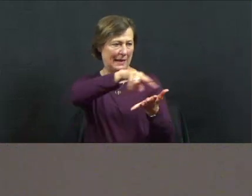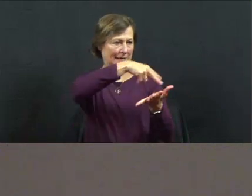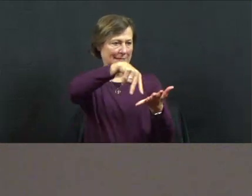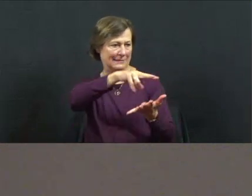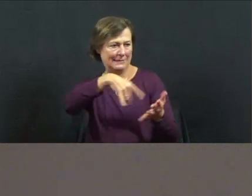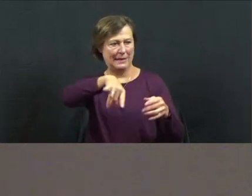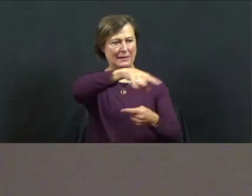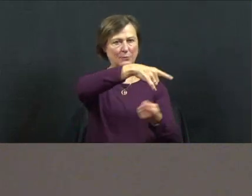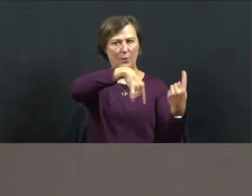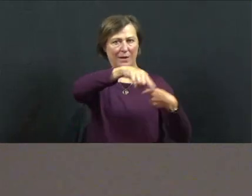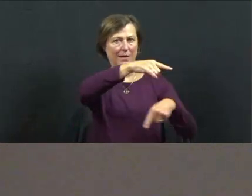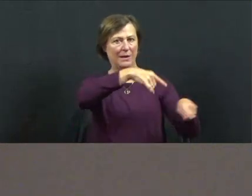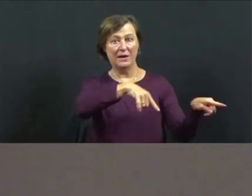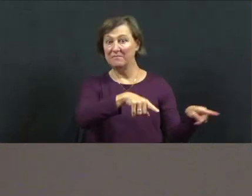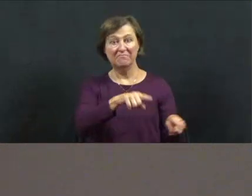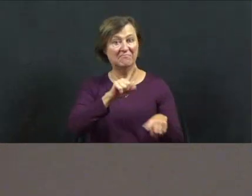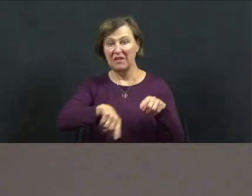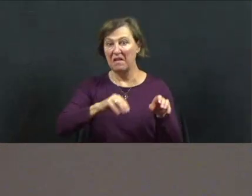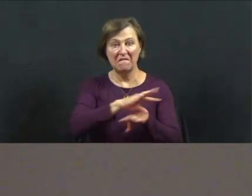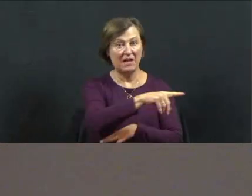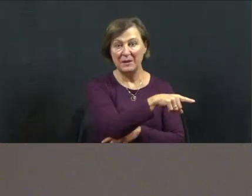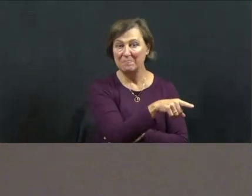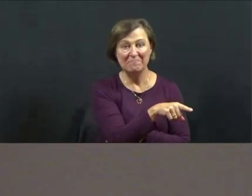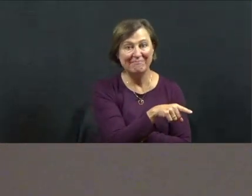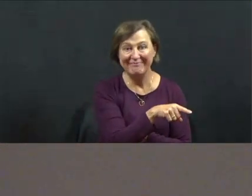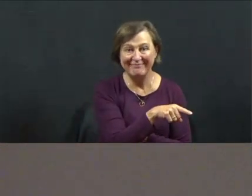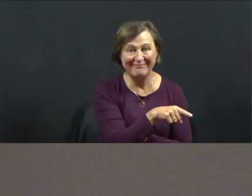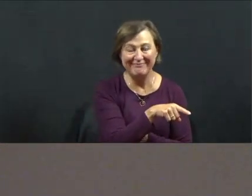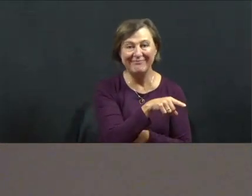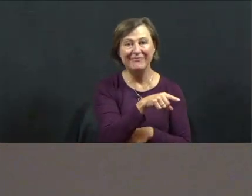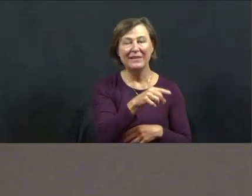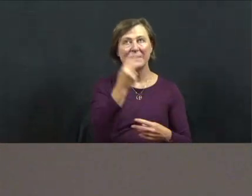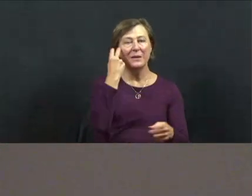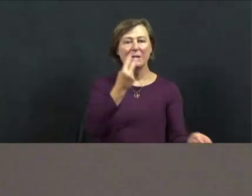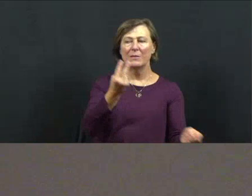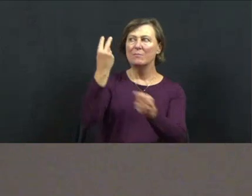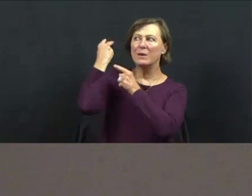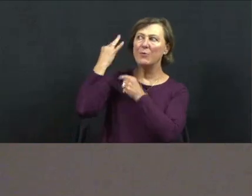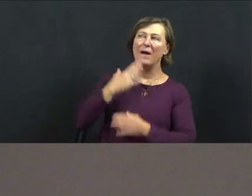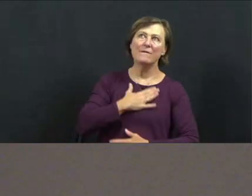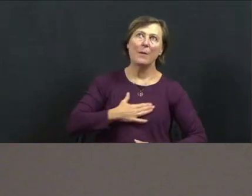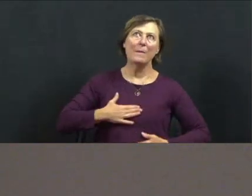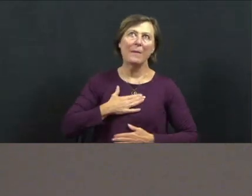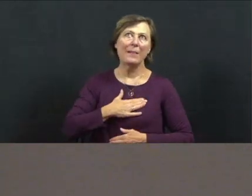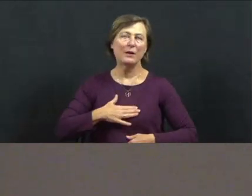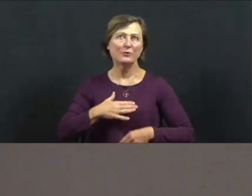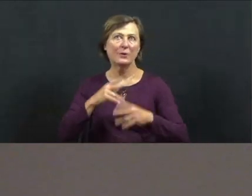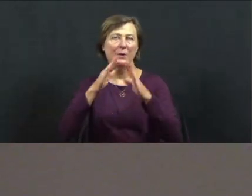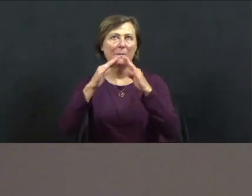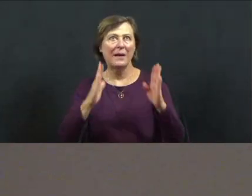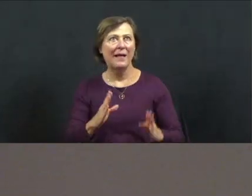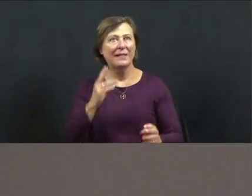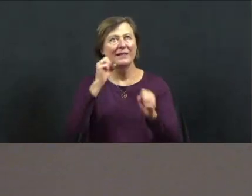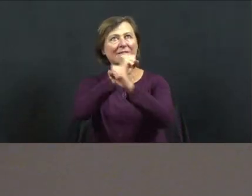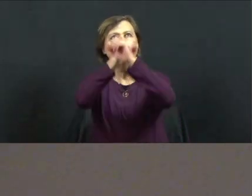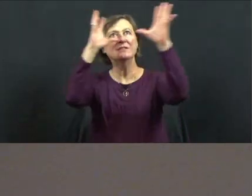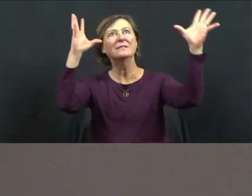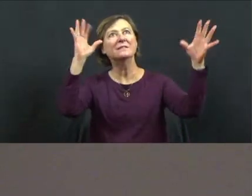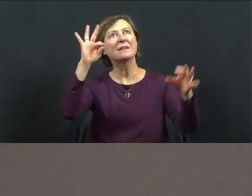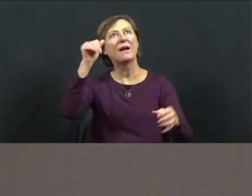but even they could not affect him. Memories of the pleasure palaces, visions of his wife and son, heavenly music,